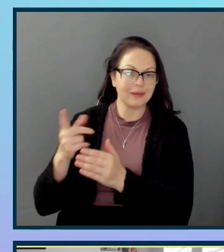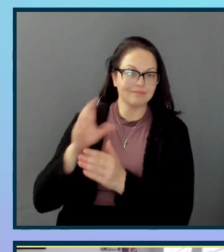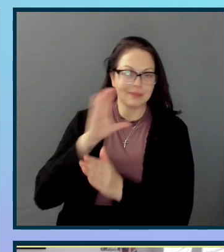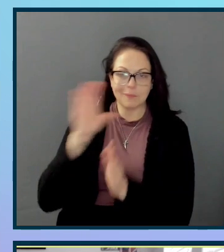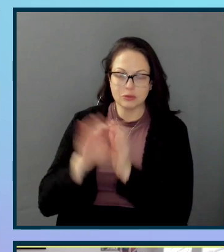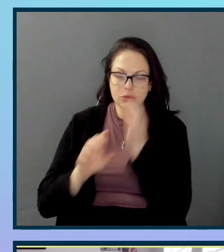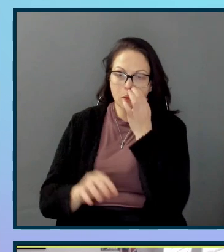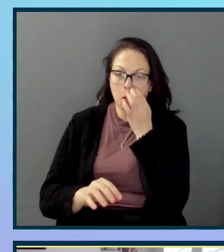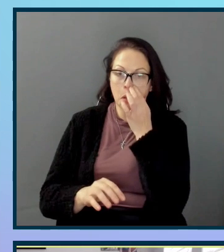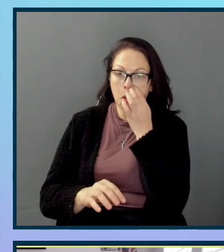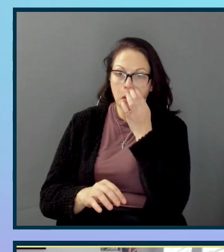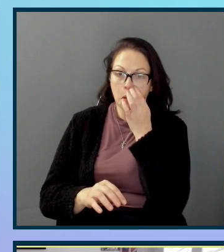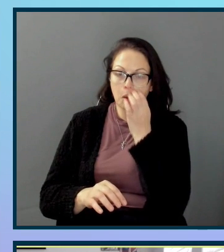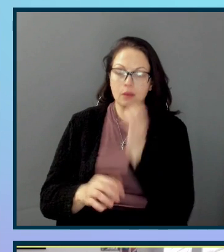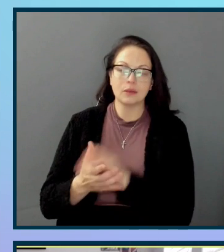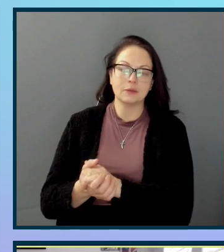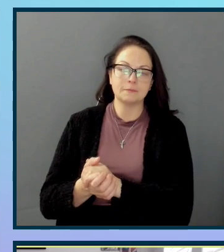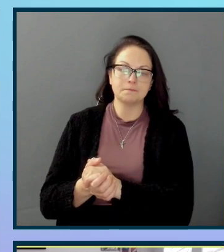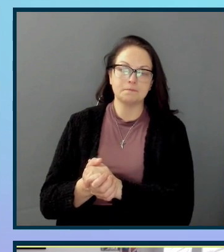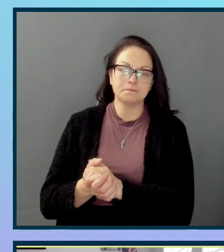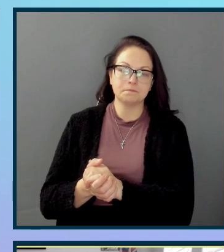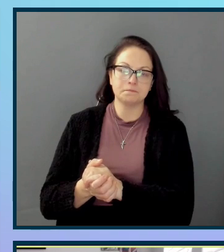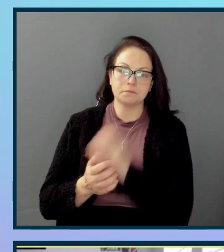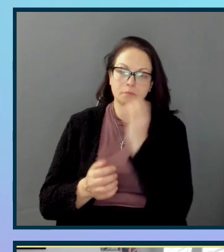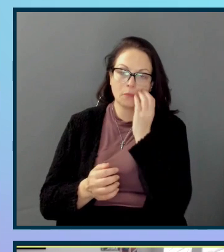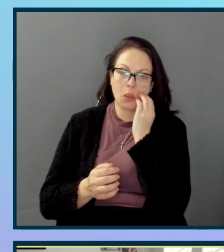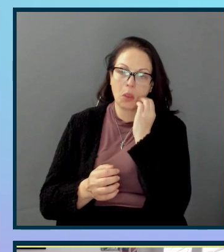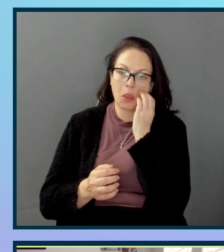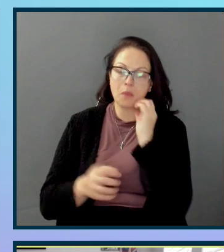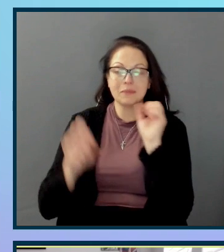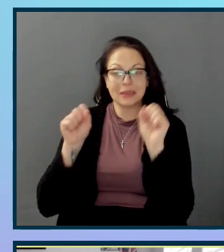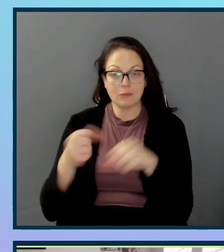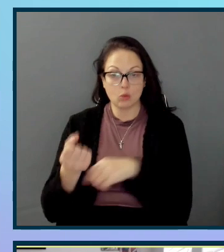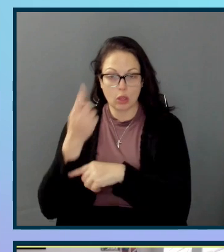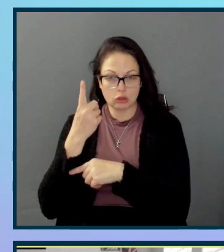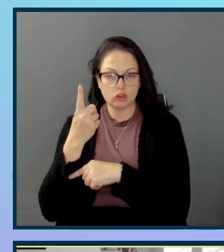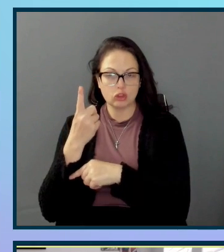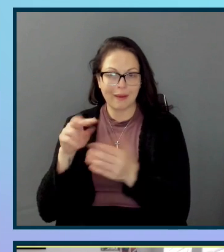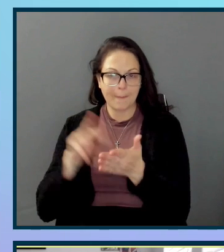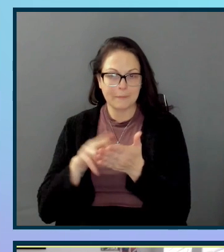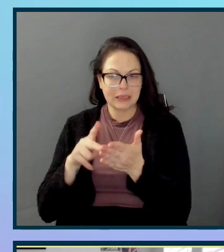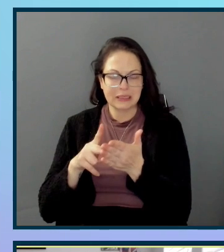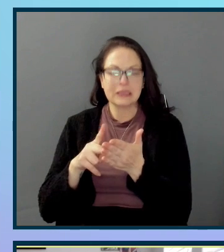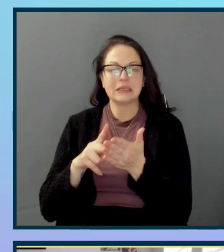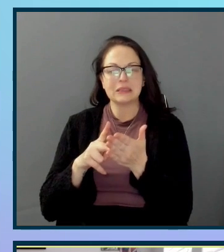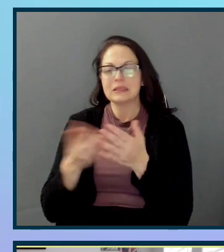of being able to kind of understand hidden meaning or implied meaning within a text,